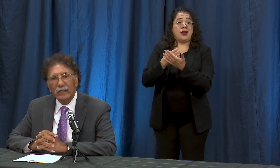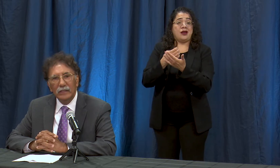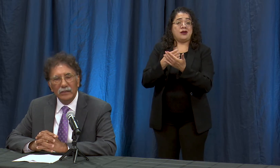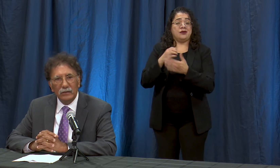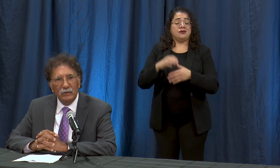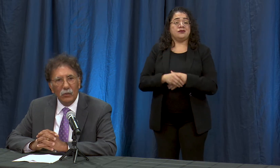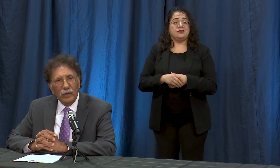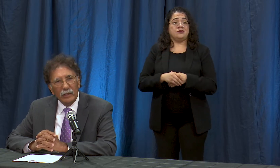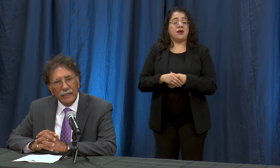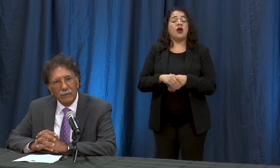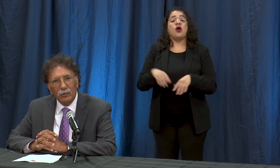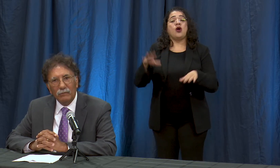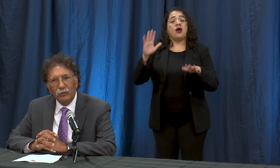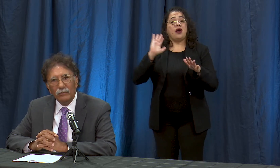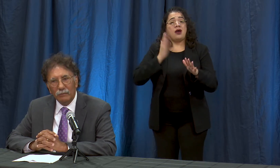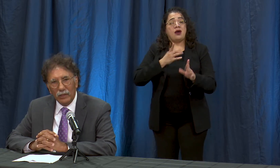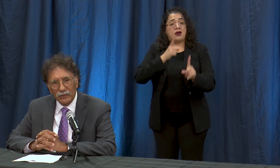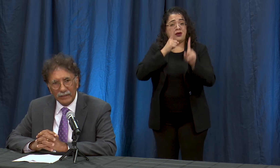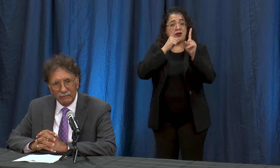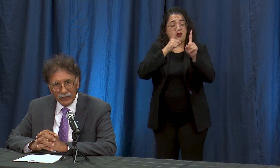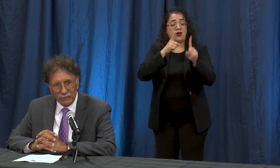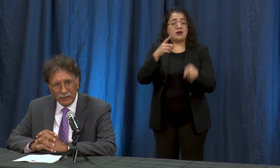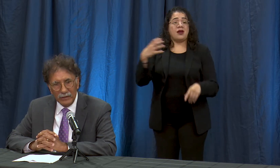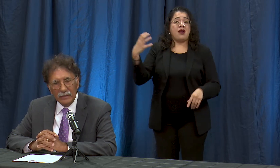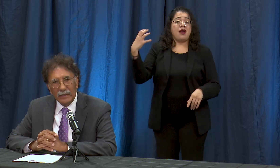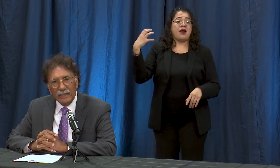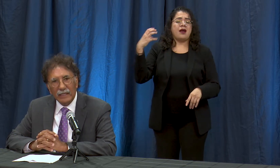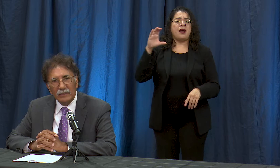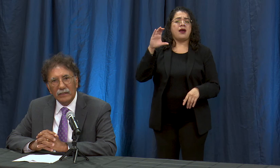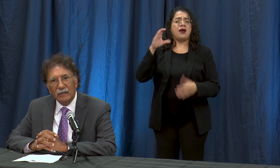continue with our capital improvement project investment. That is utmost